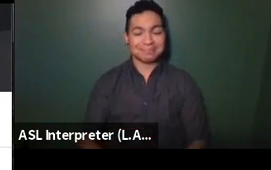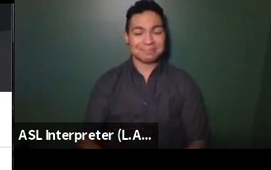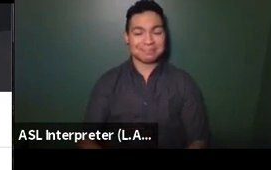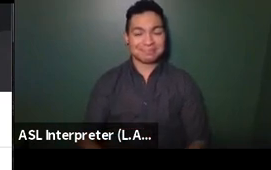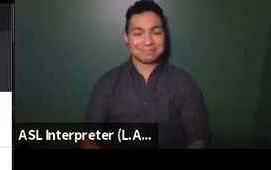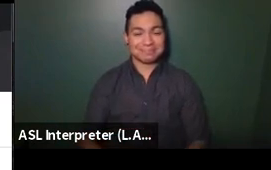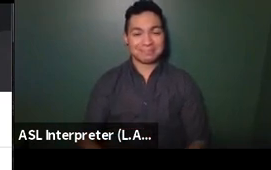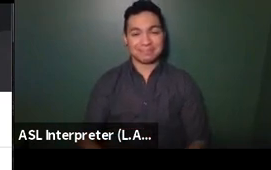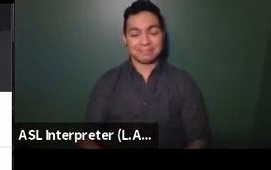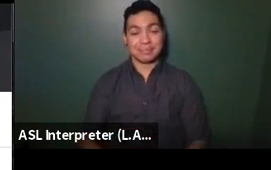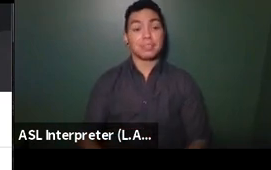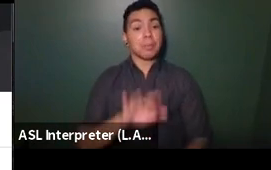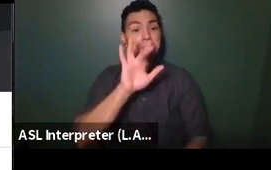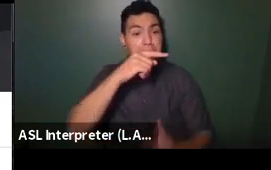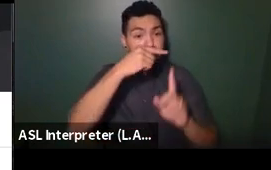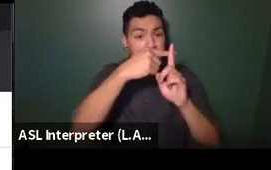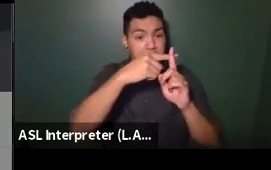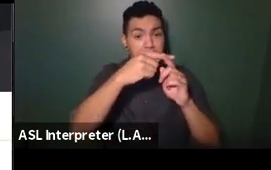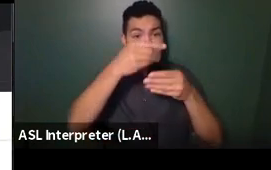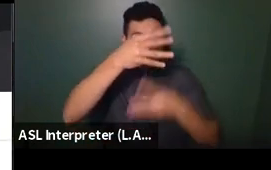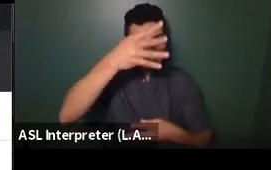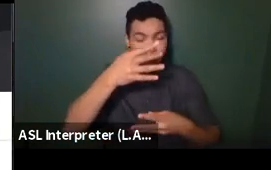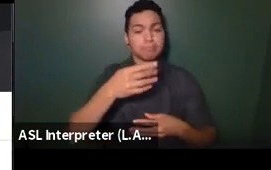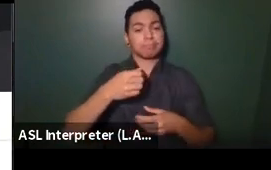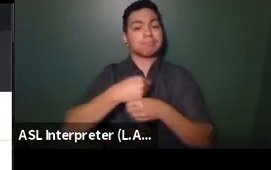Katherine Livick - ESD 112: So I'm gonna hit Create and I'm going to create a new quiz assignment.